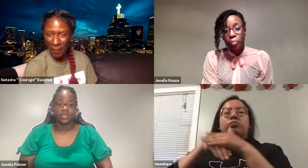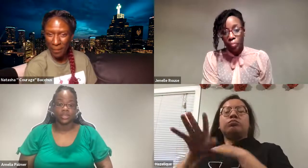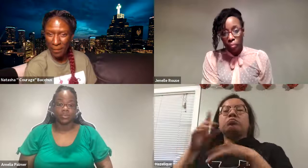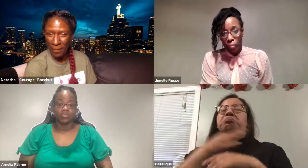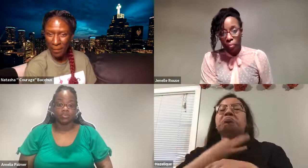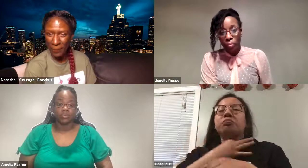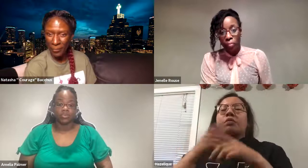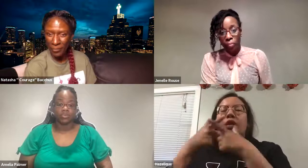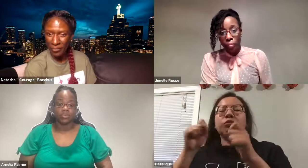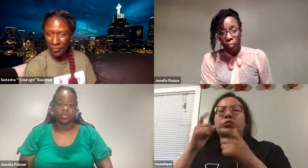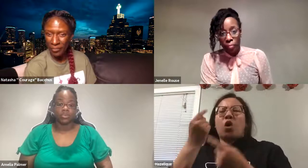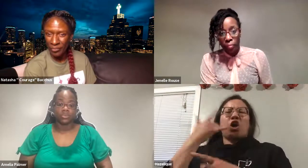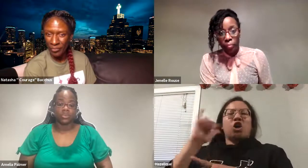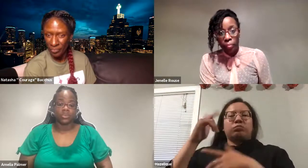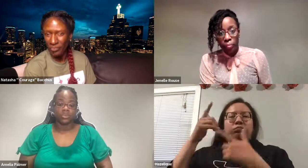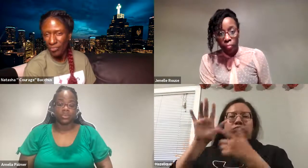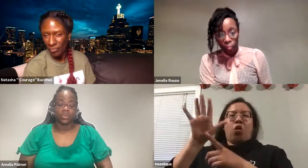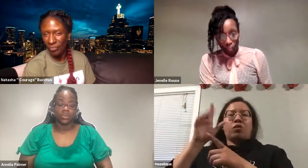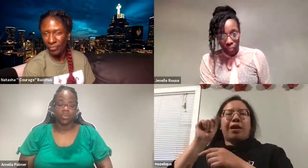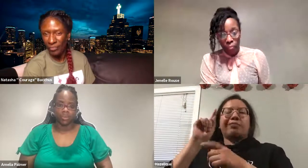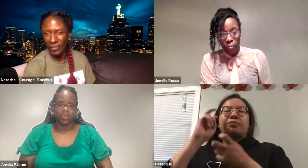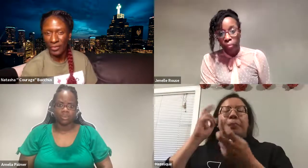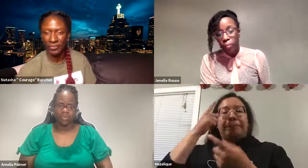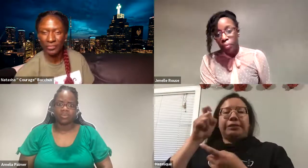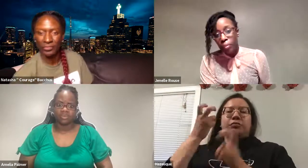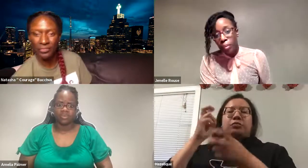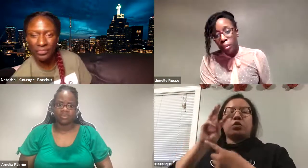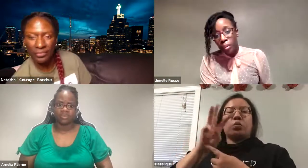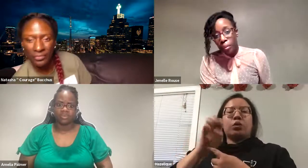linguistics, i was curious about it, i wanted to see what it was all about